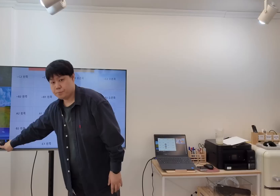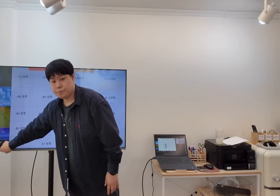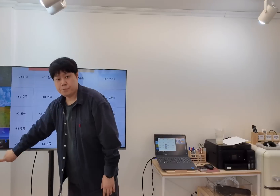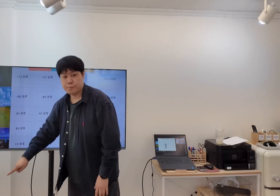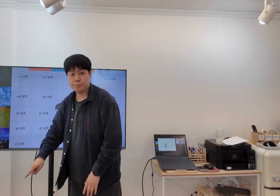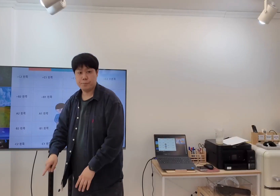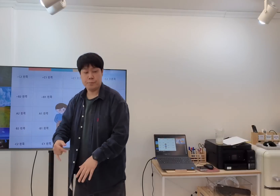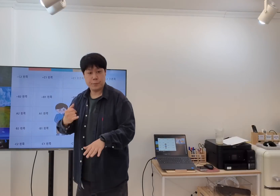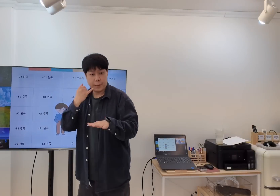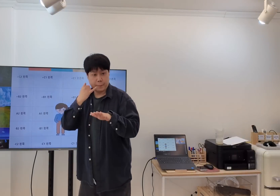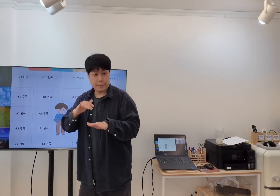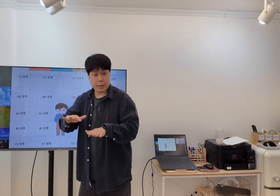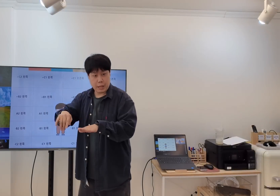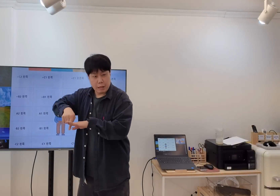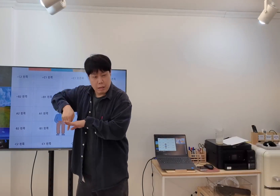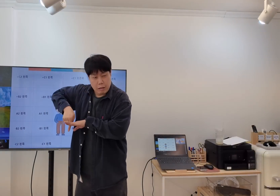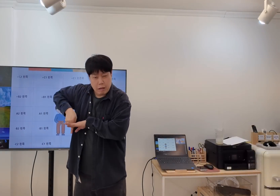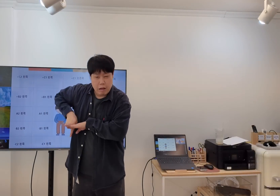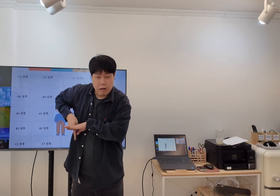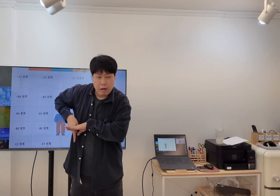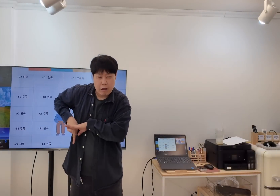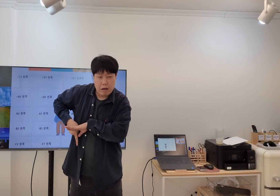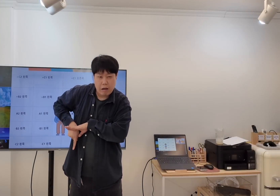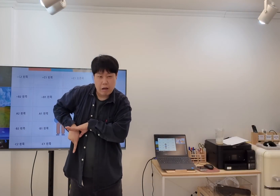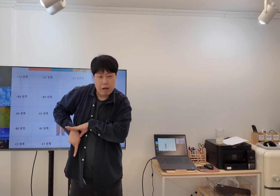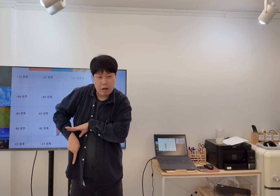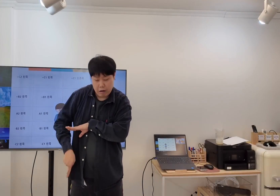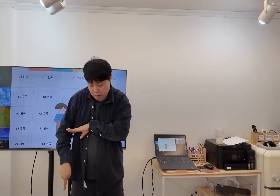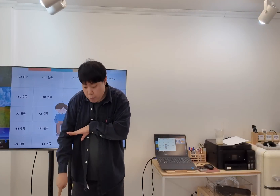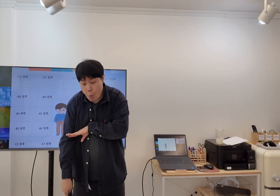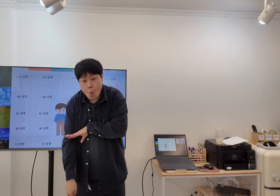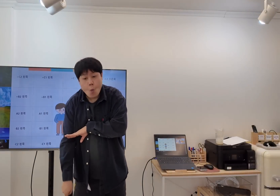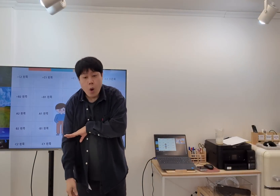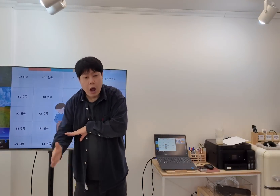deep in the sea,